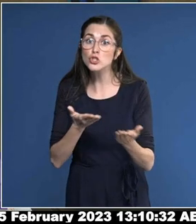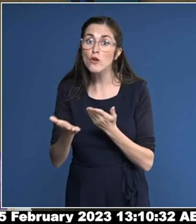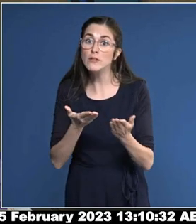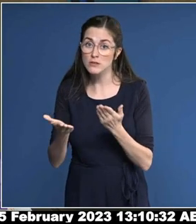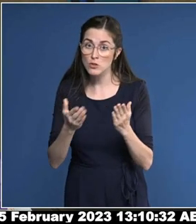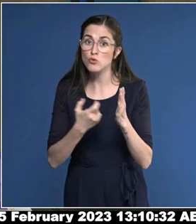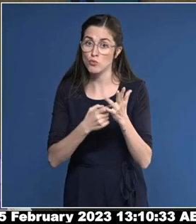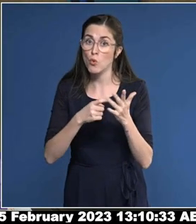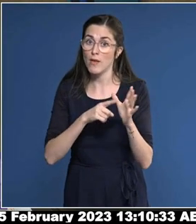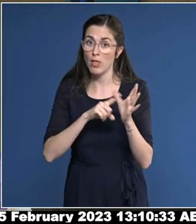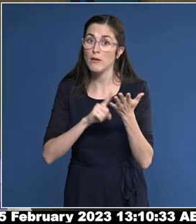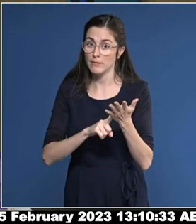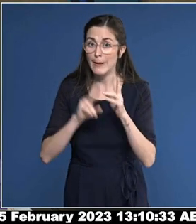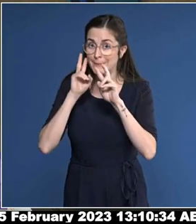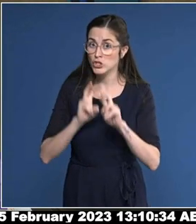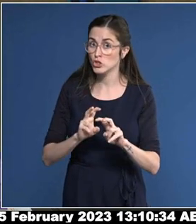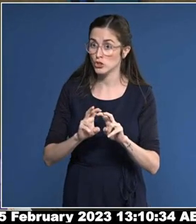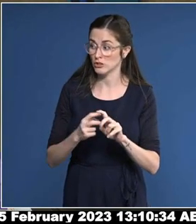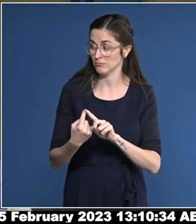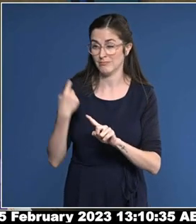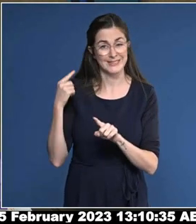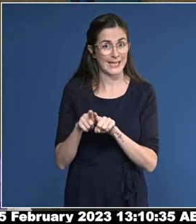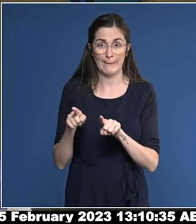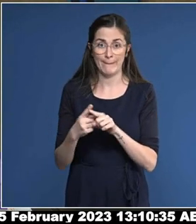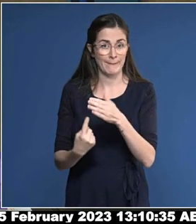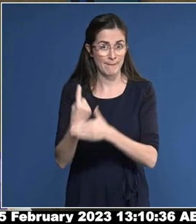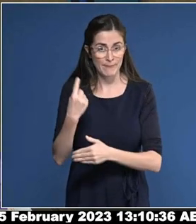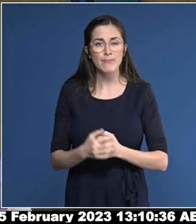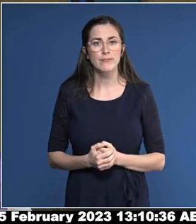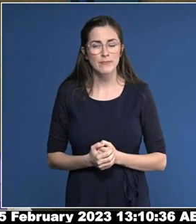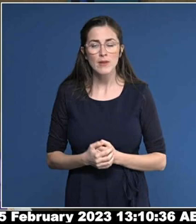So my question to you - and, again, I will take the same approach as I have earlier